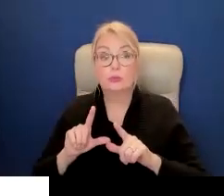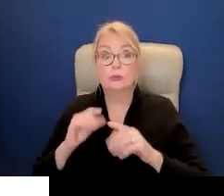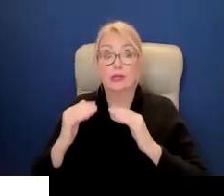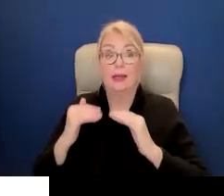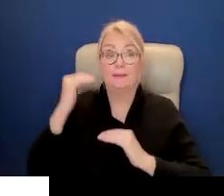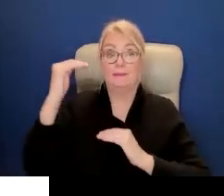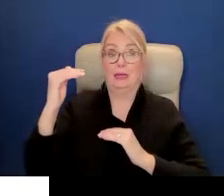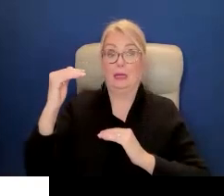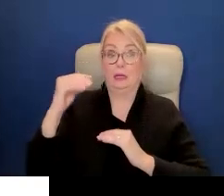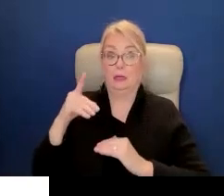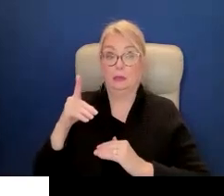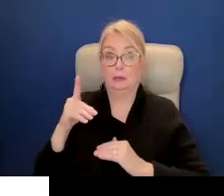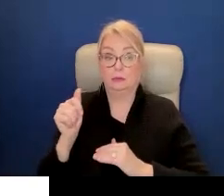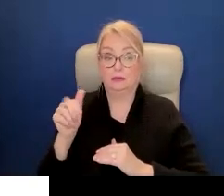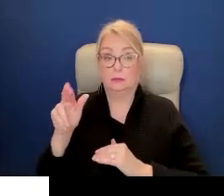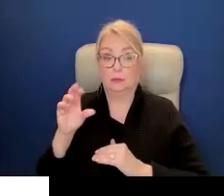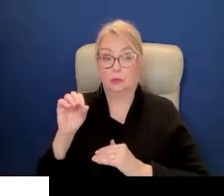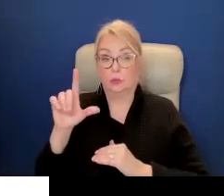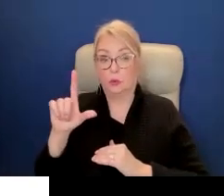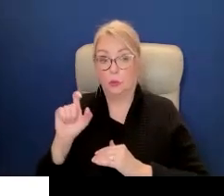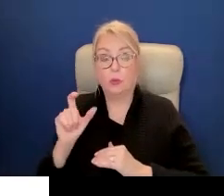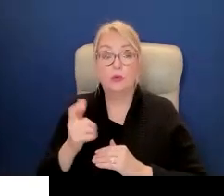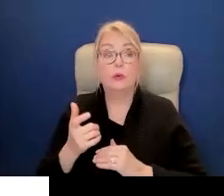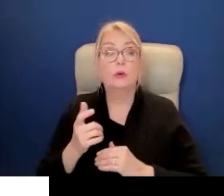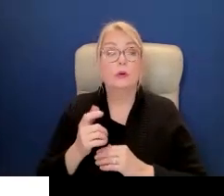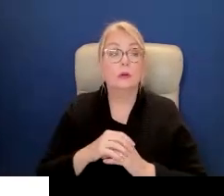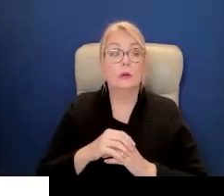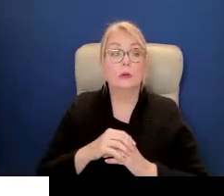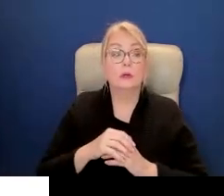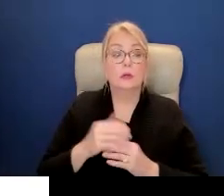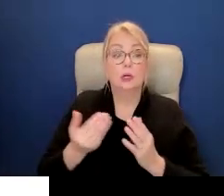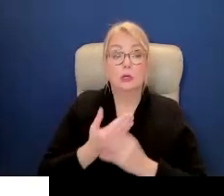Parole in place. Folks who are applying for a U visa or VAWA visa.